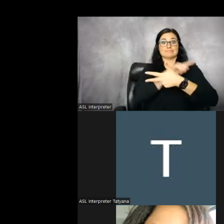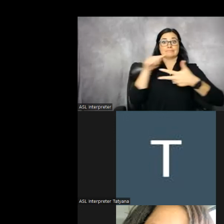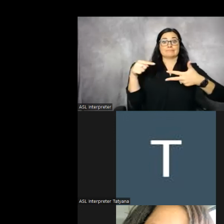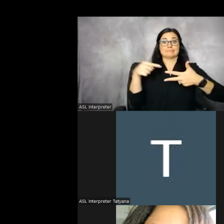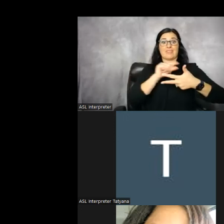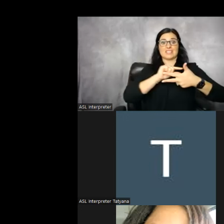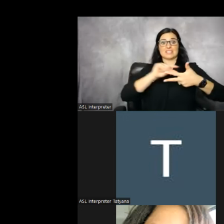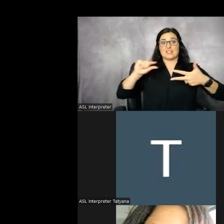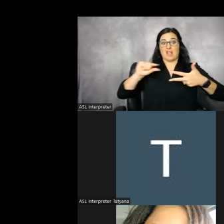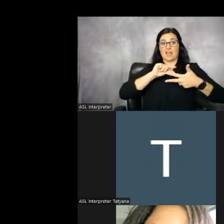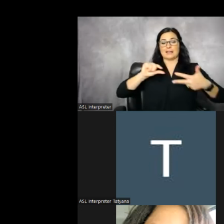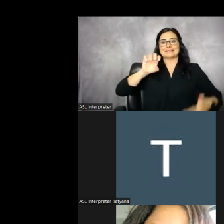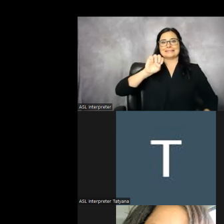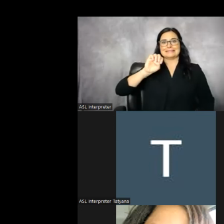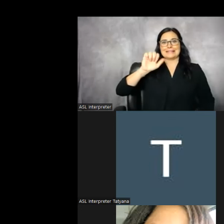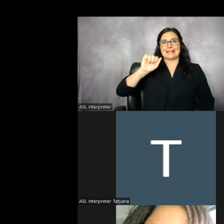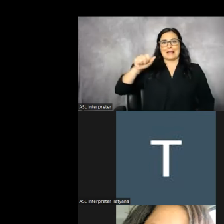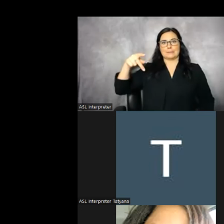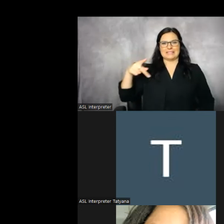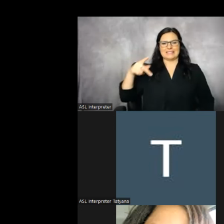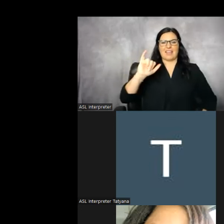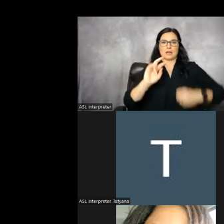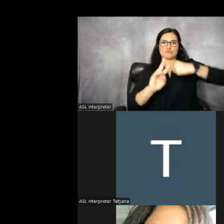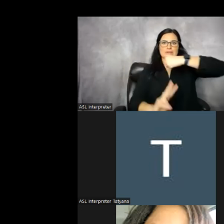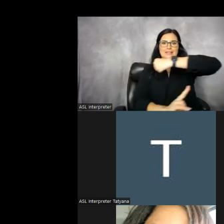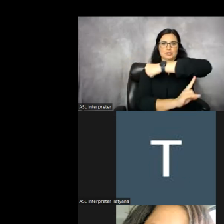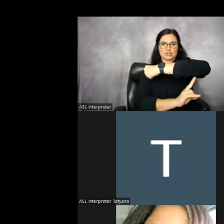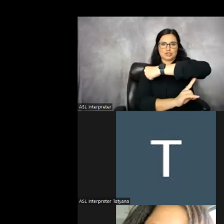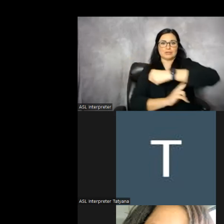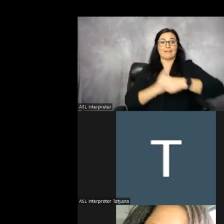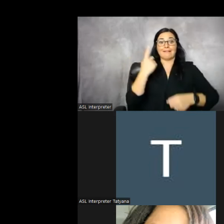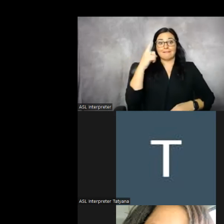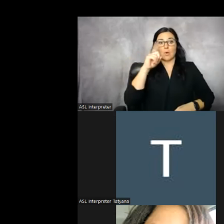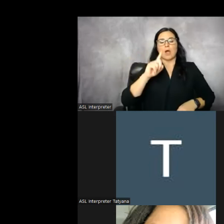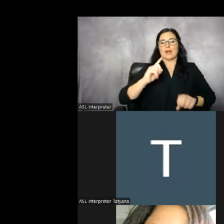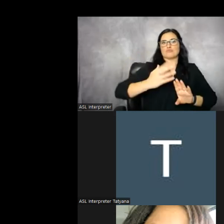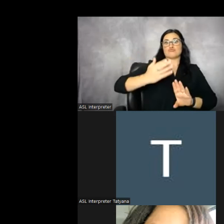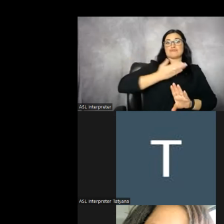This is kind of the bridge where it's the proactive planning